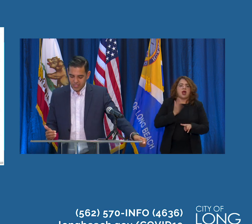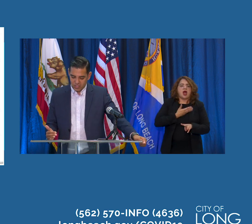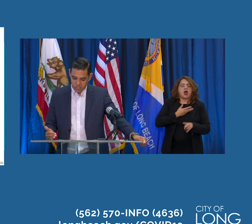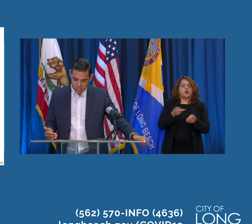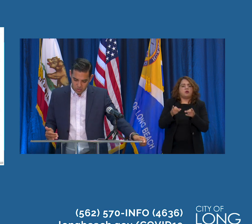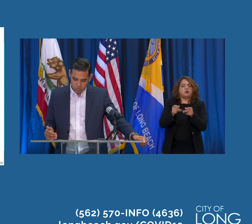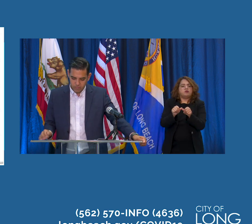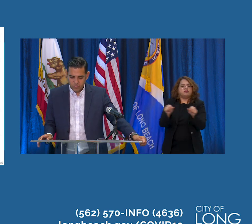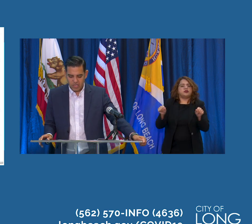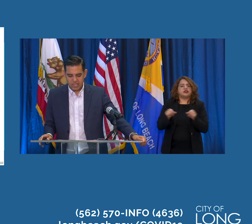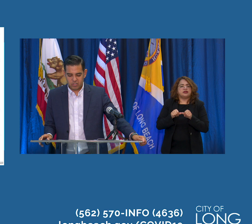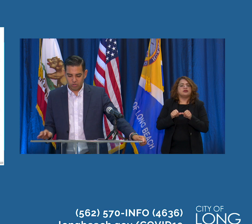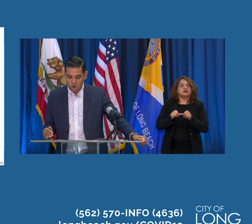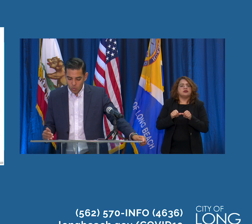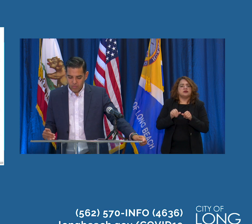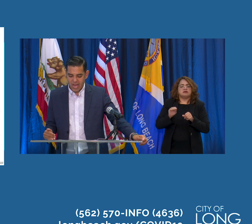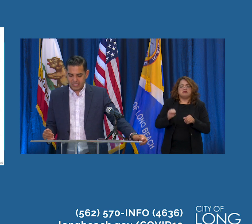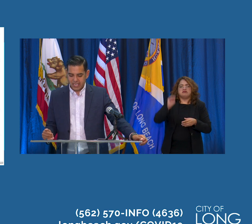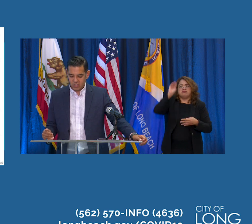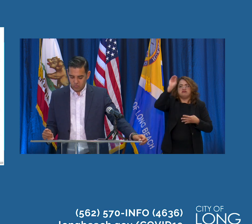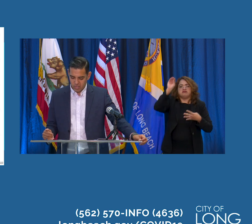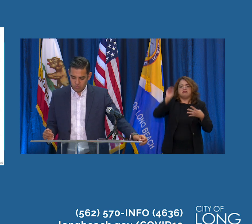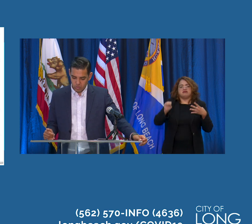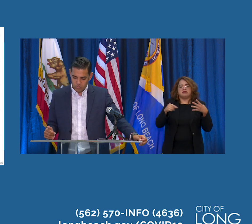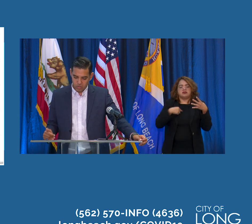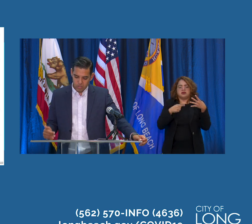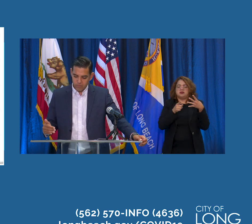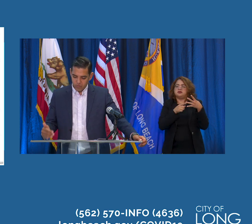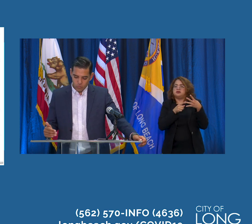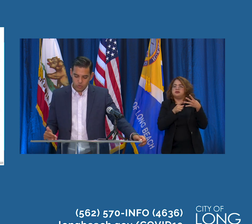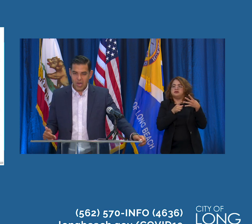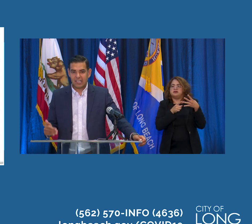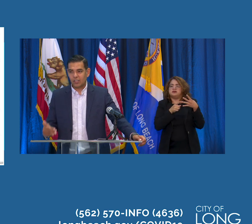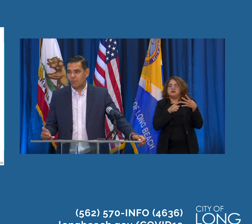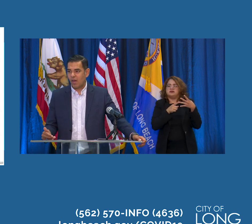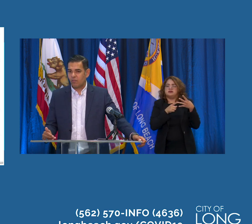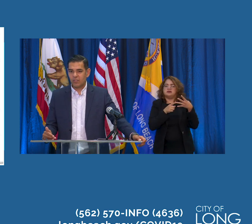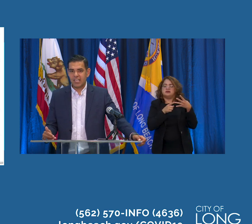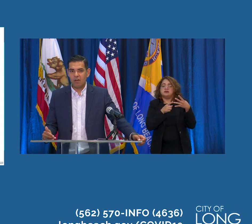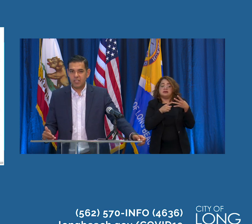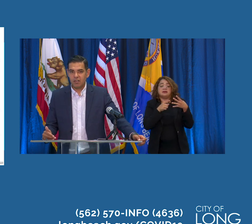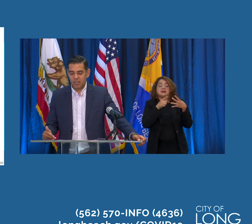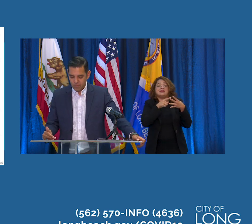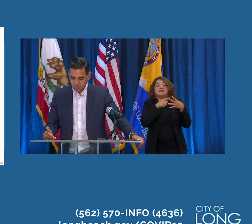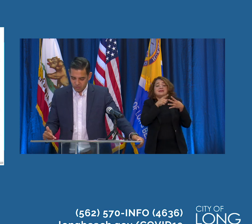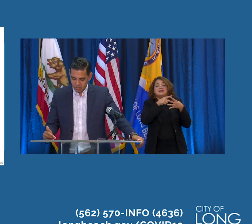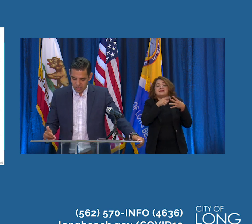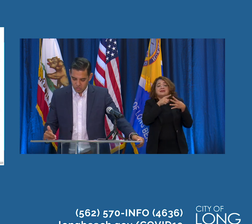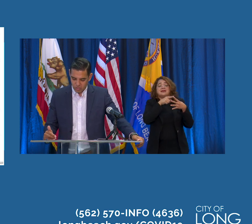to continue to lower that case rate. So we're, we're tracking a little better than the County and our neighbors in Los Angeles